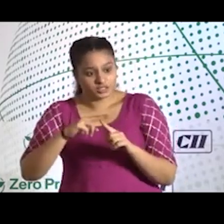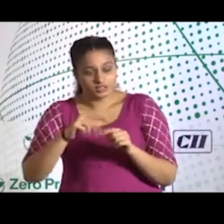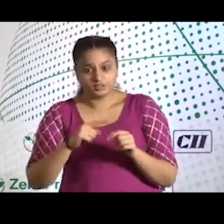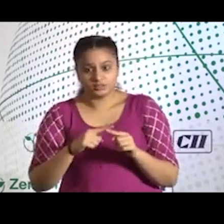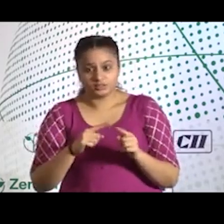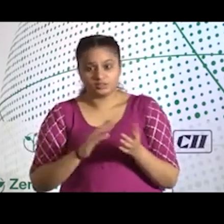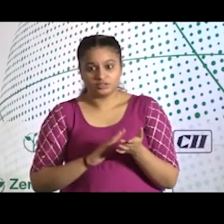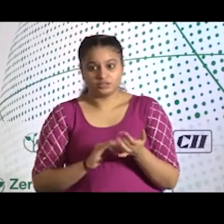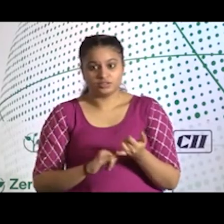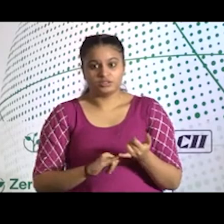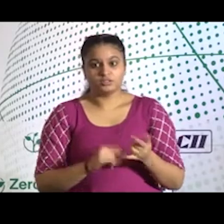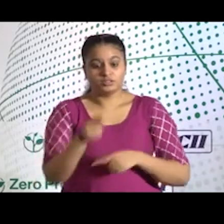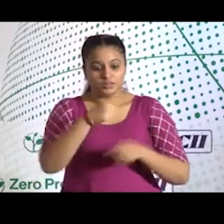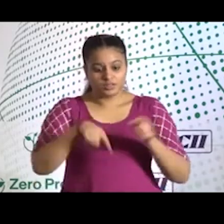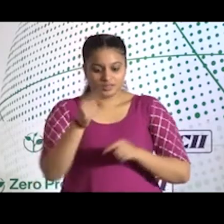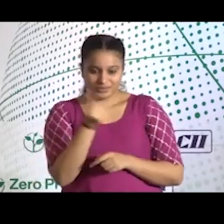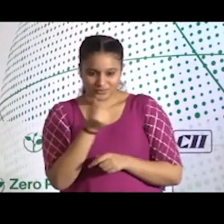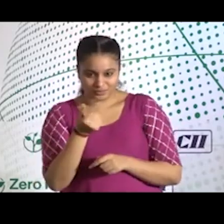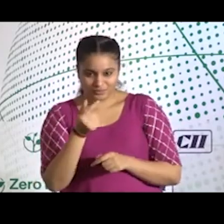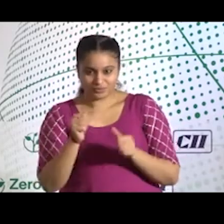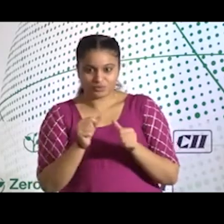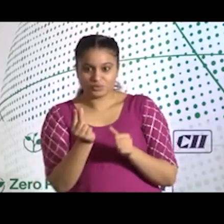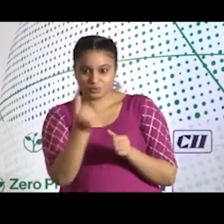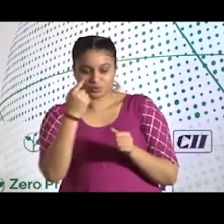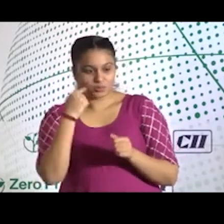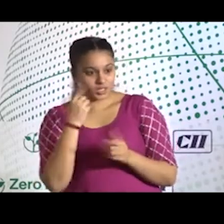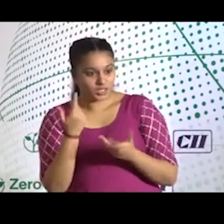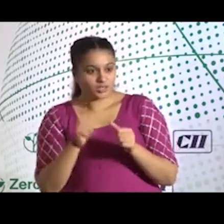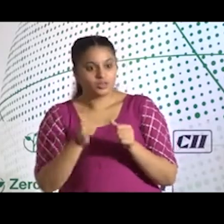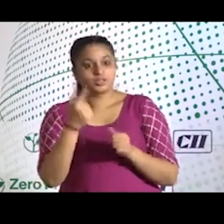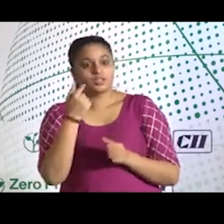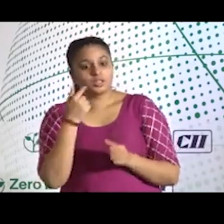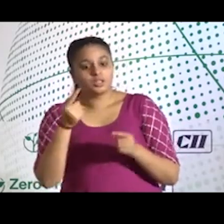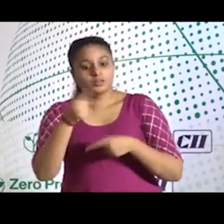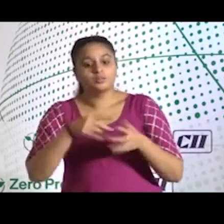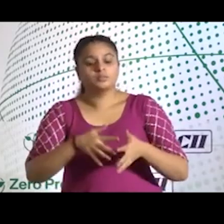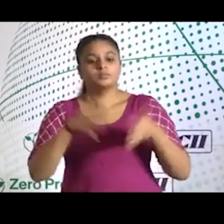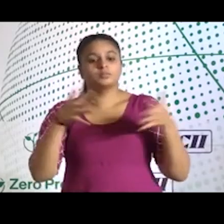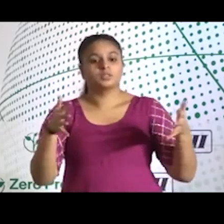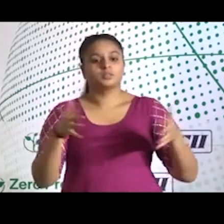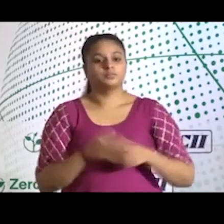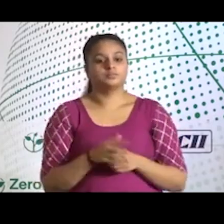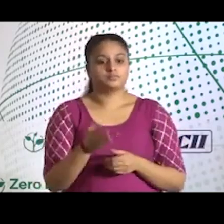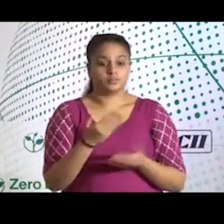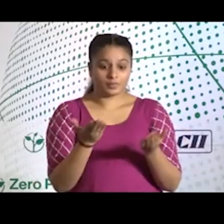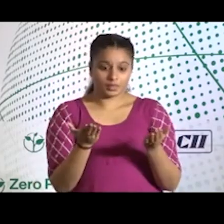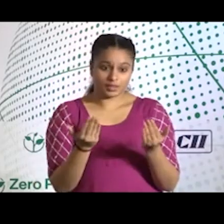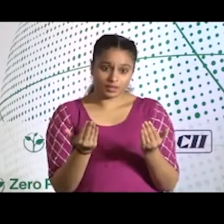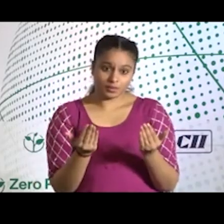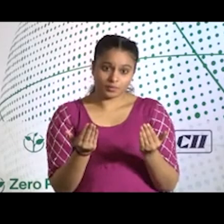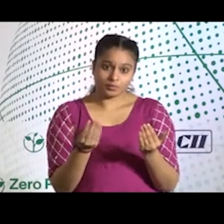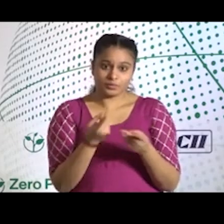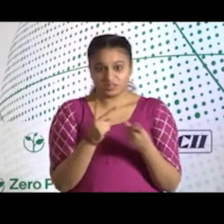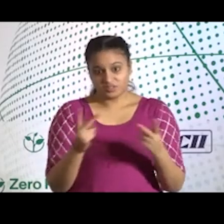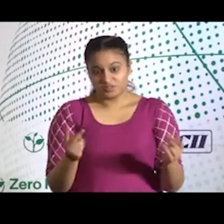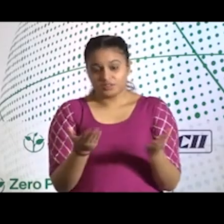between the user and the UI, I think can be truly revolutionary here. There's lots of possibilities. You know, it is also a little scary.